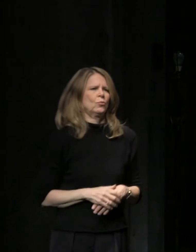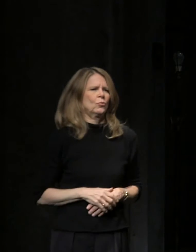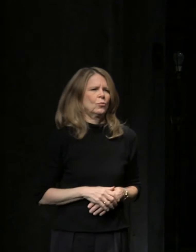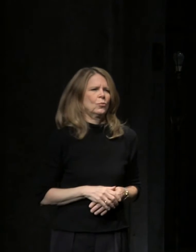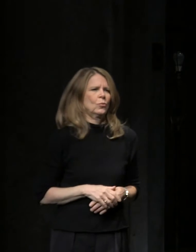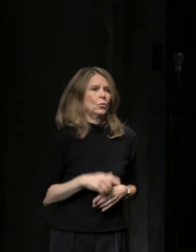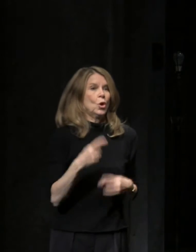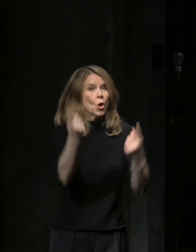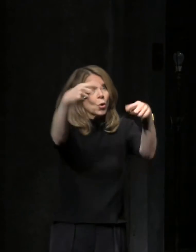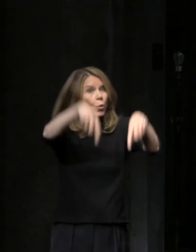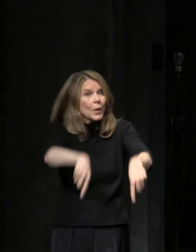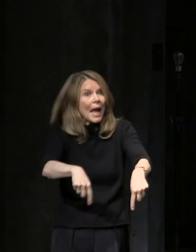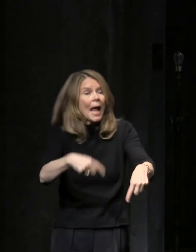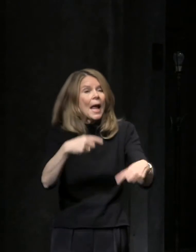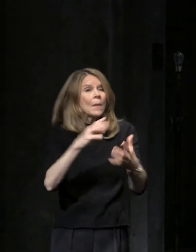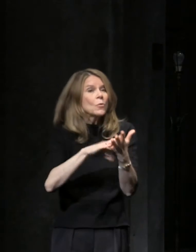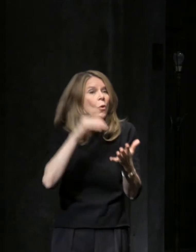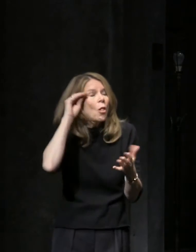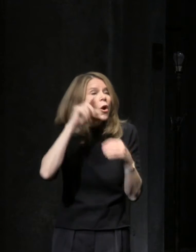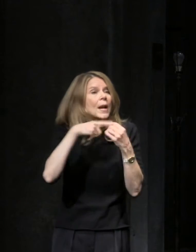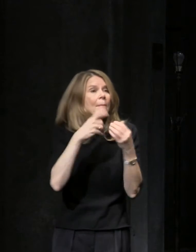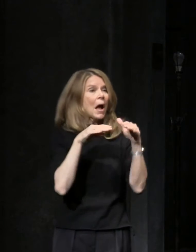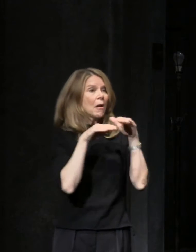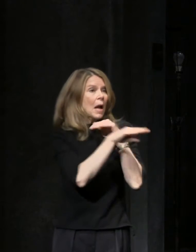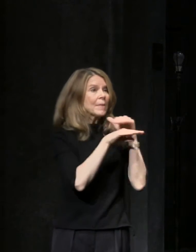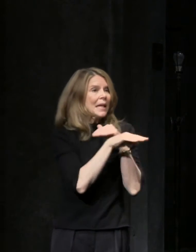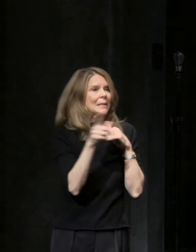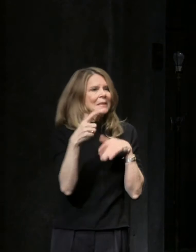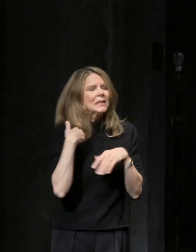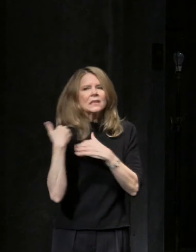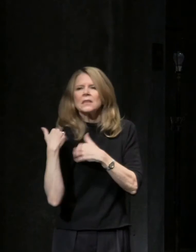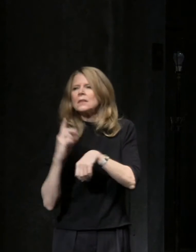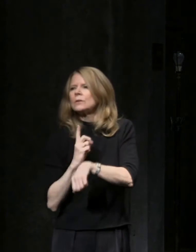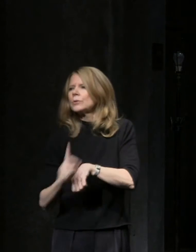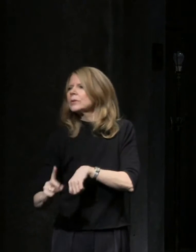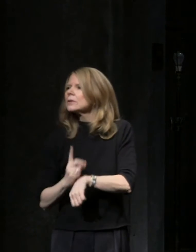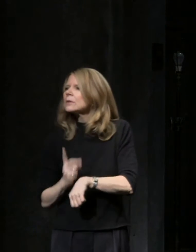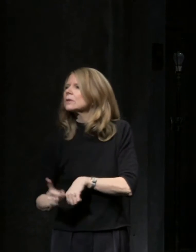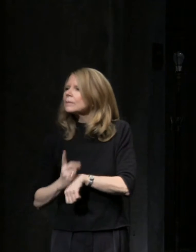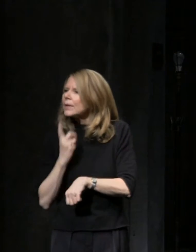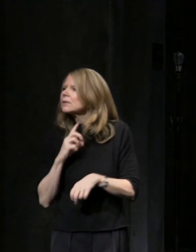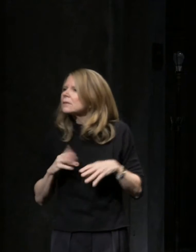accommodation because you think it's your duty or your obligation, you're in the wrong